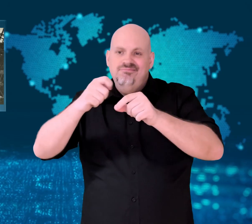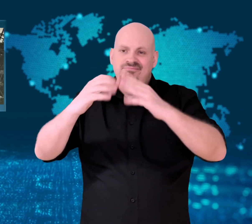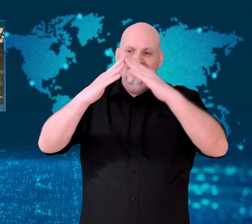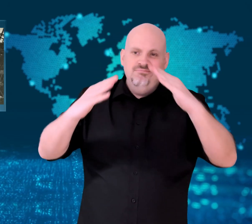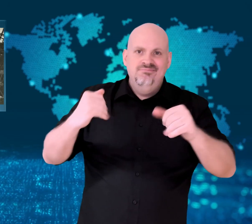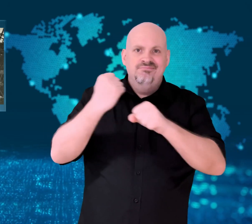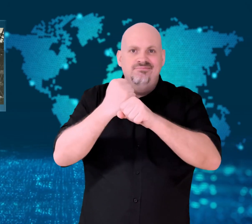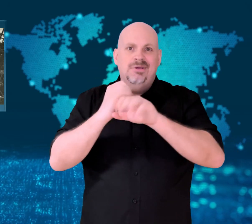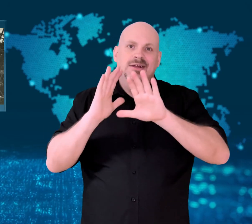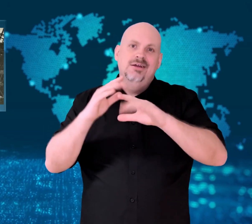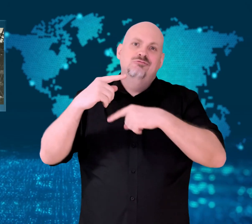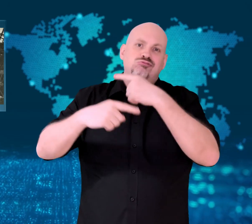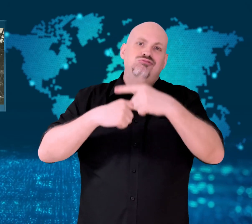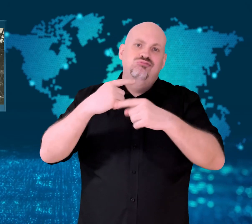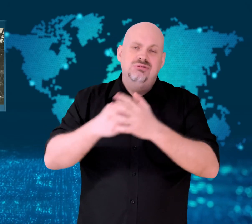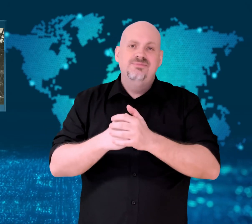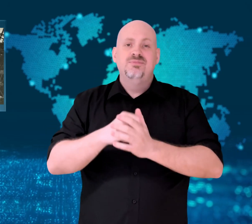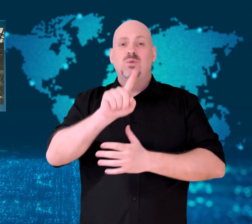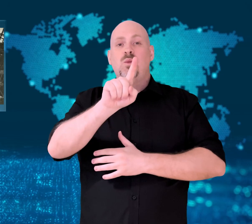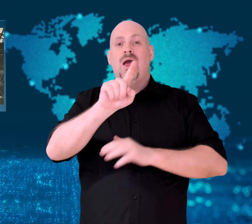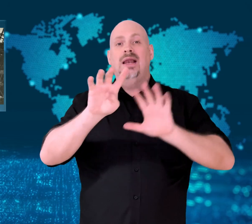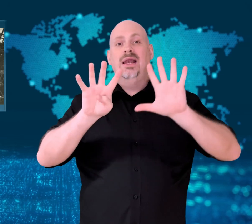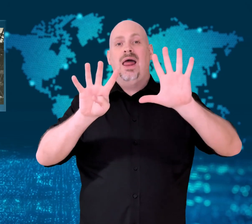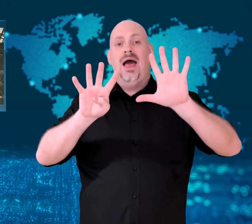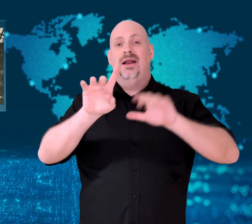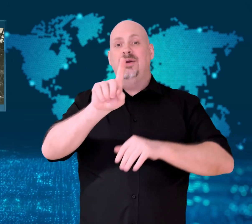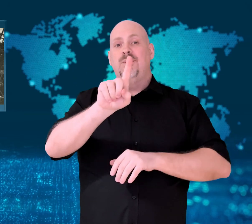They were rescued in 1916.